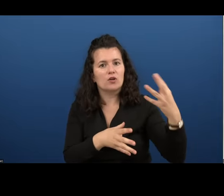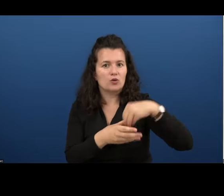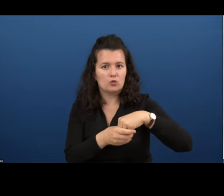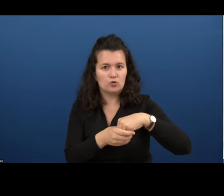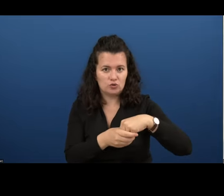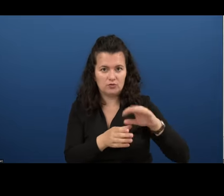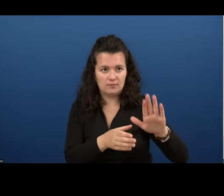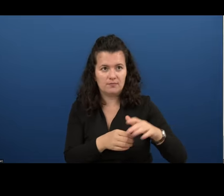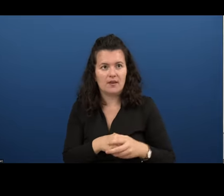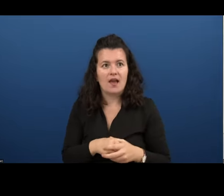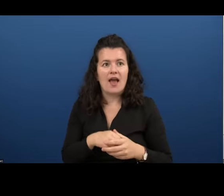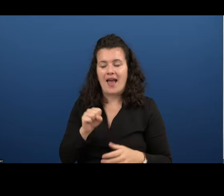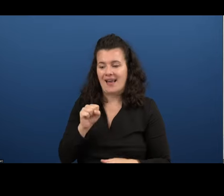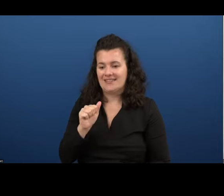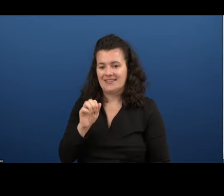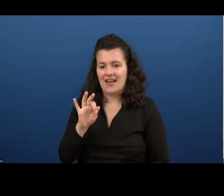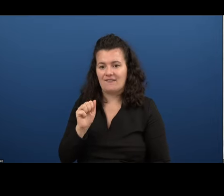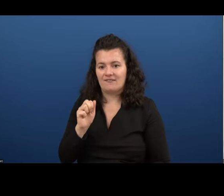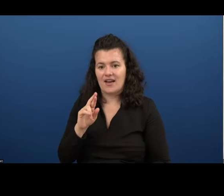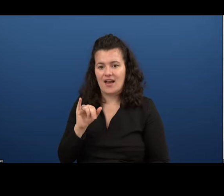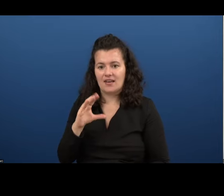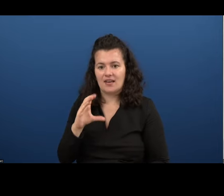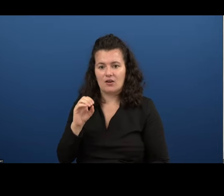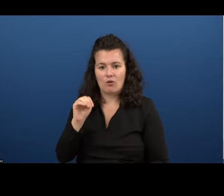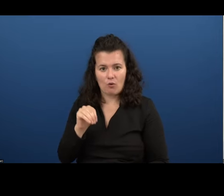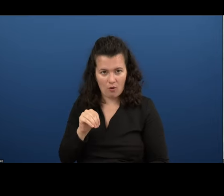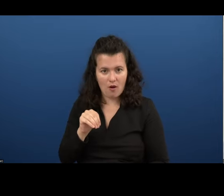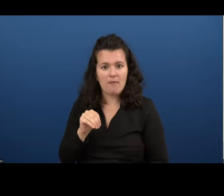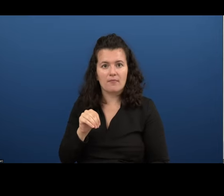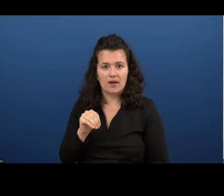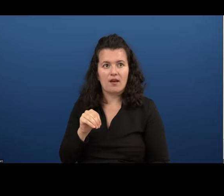12:06:30 We've partnered with several others including sites a button stepwise to drive